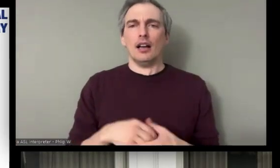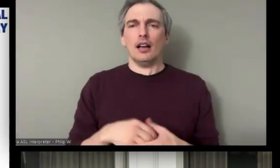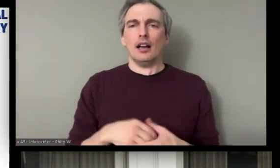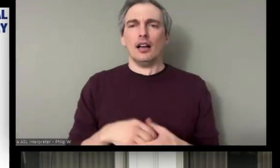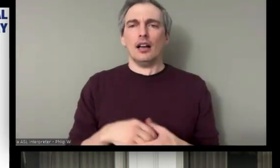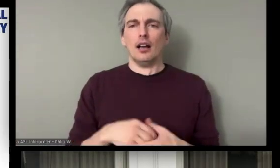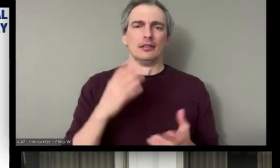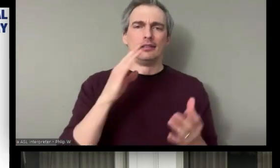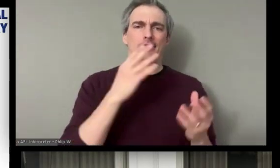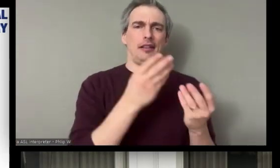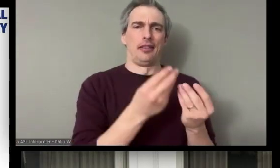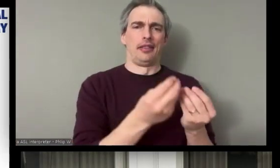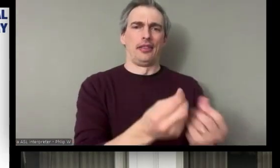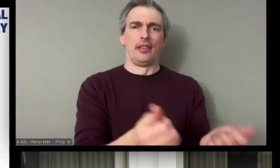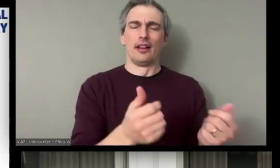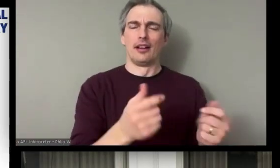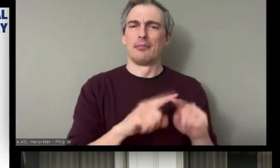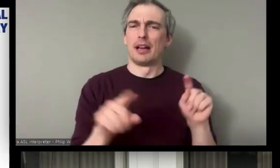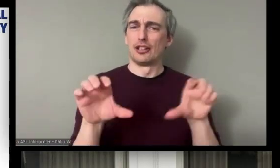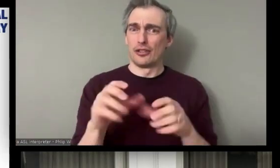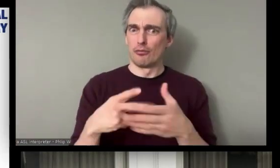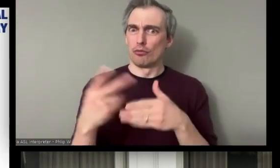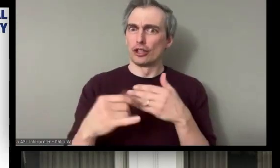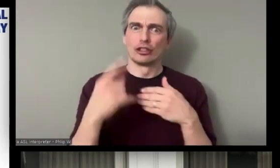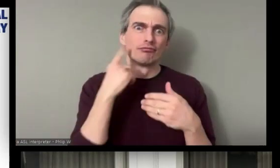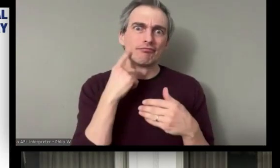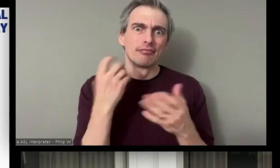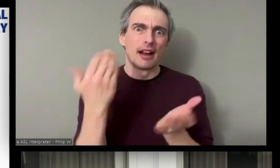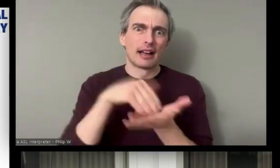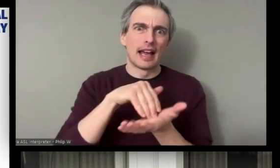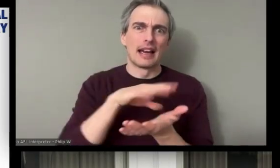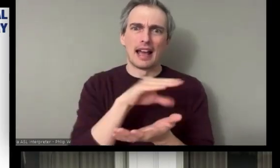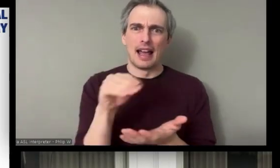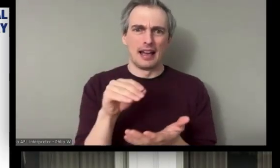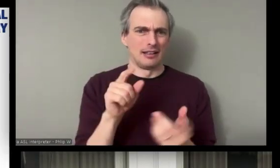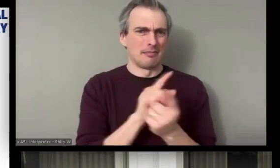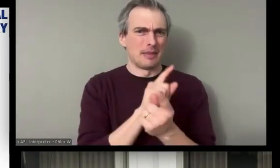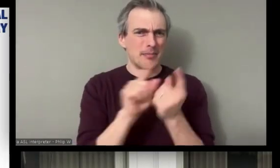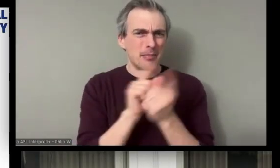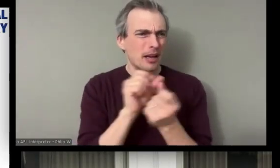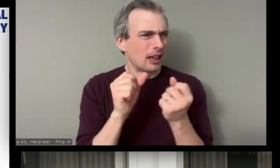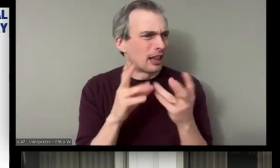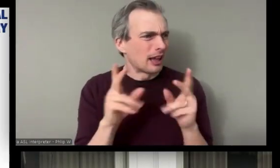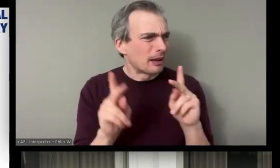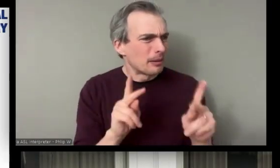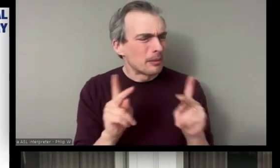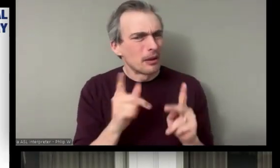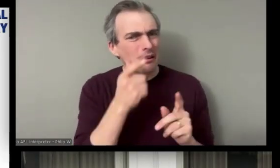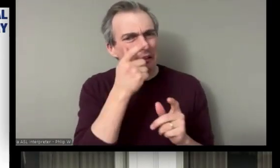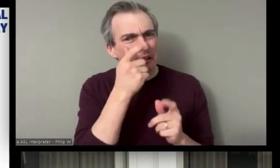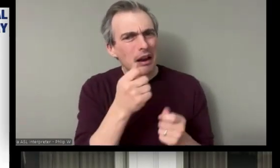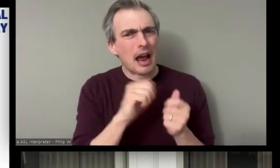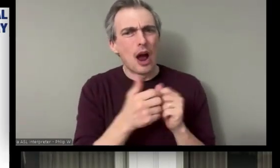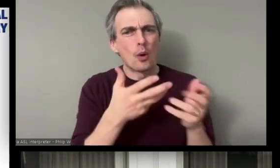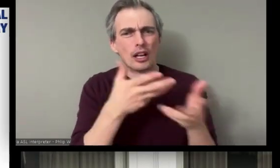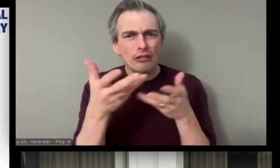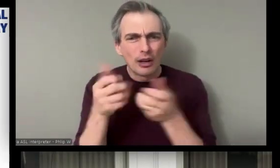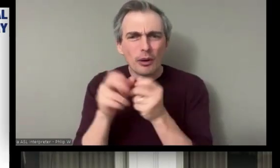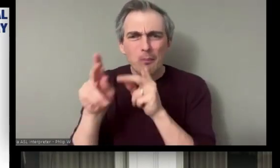different people, and the way that the interactions were, it really was -- like, doing this project brought me back to -- oh, I enjoyed a lot